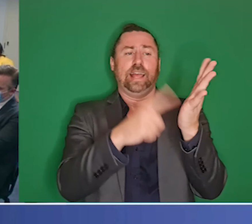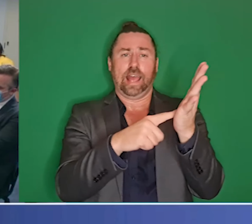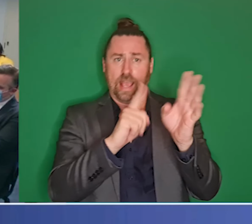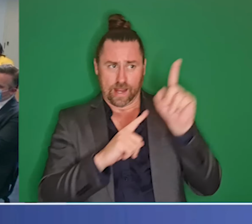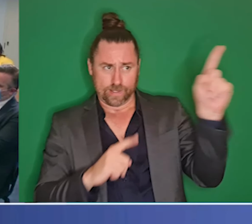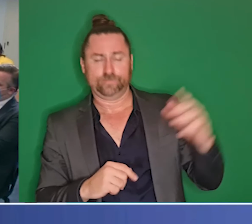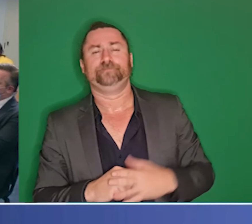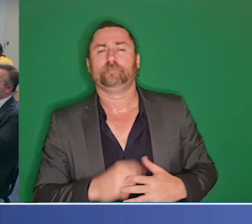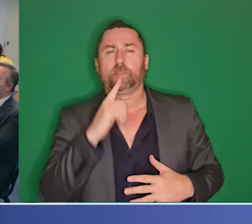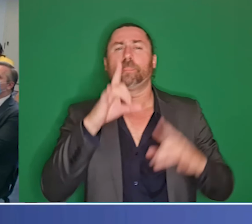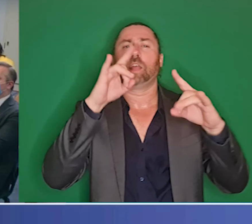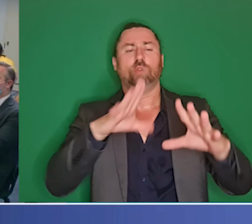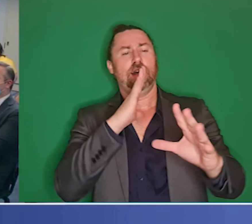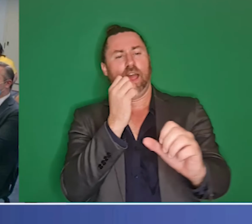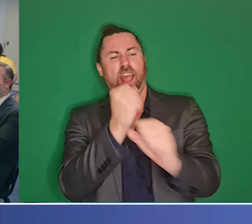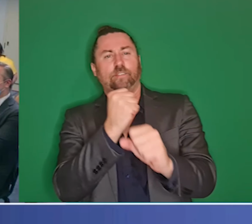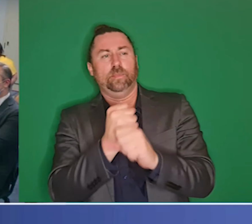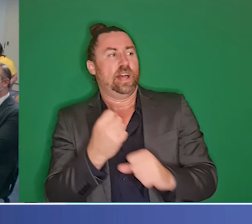the Australian Government is talking about living with COVID-19.